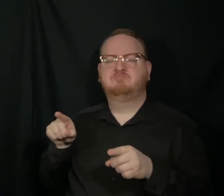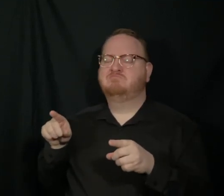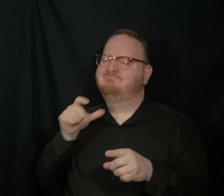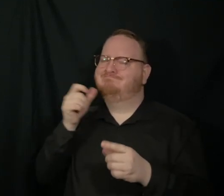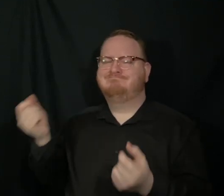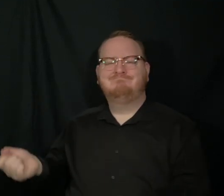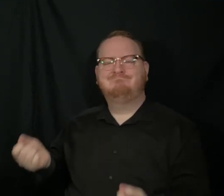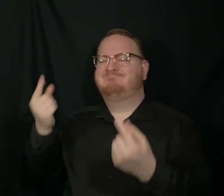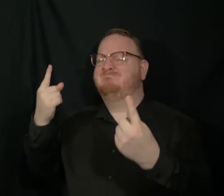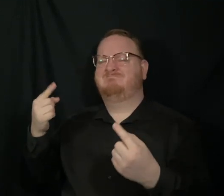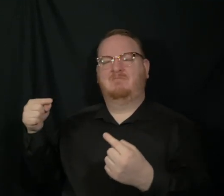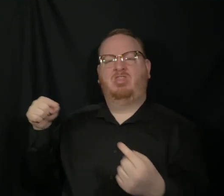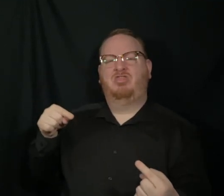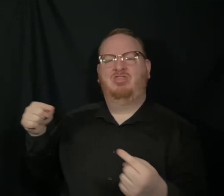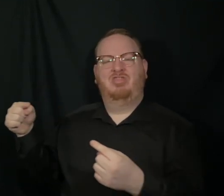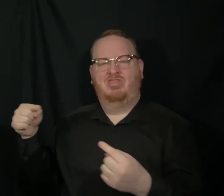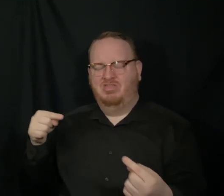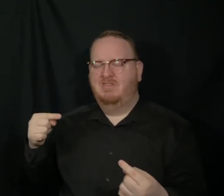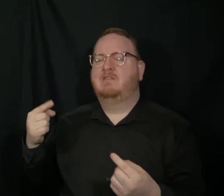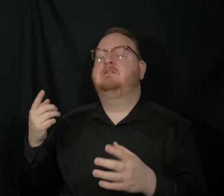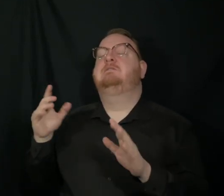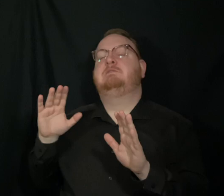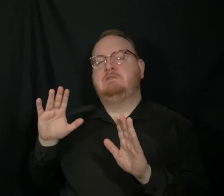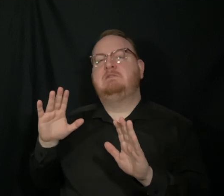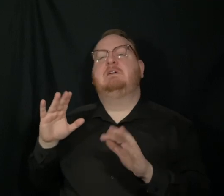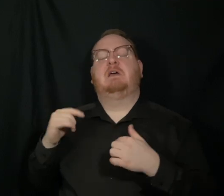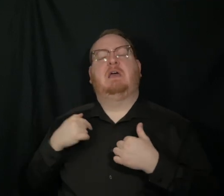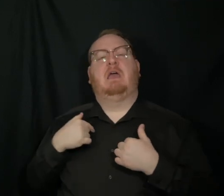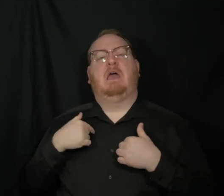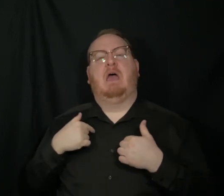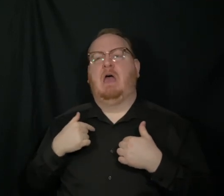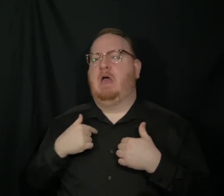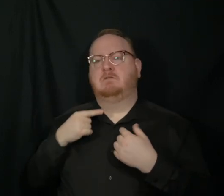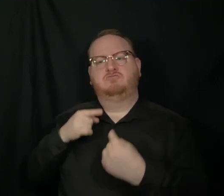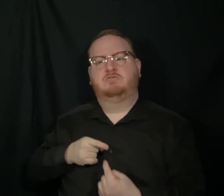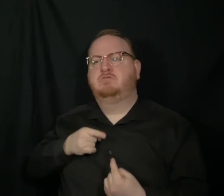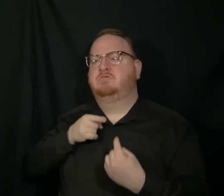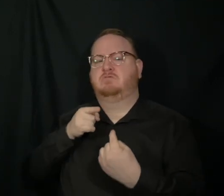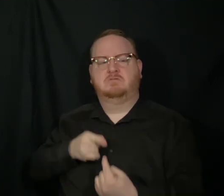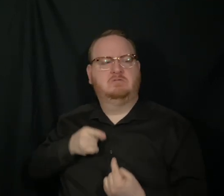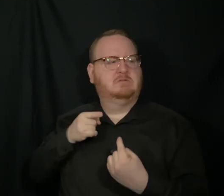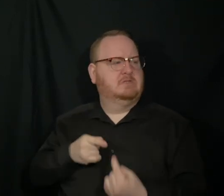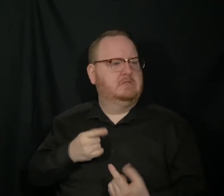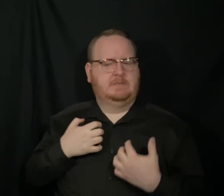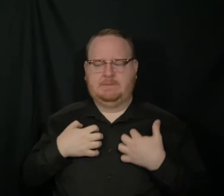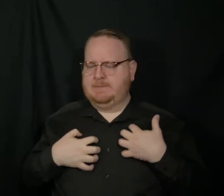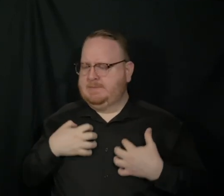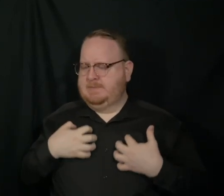her. And I was battling that whole thing of trying to get